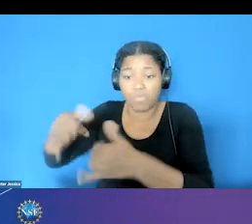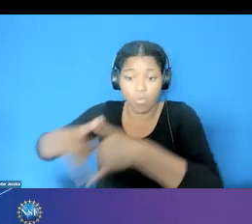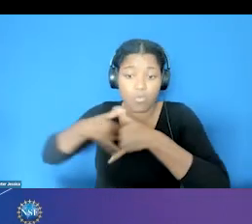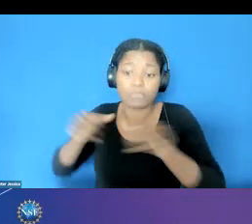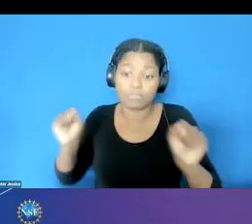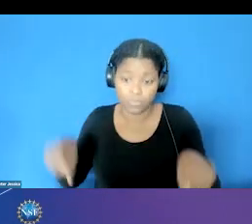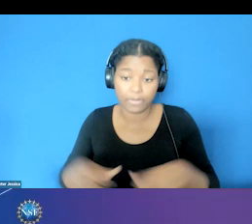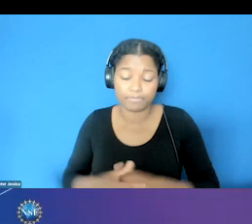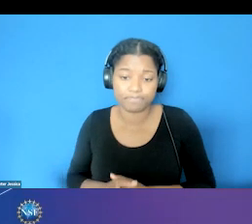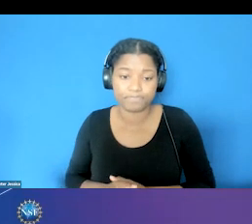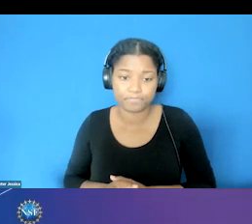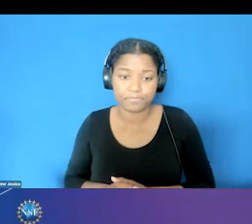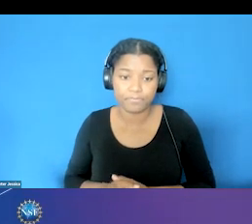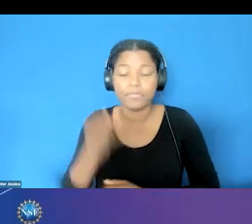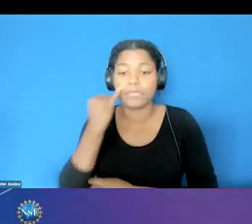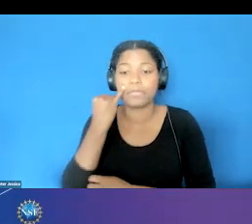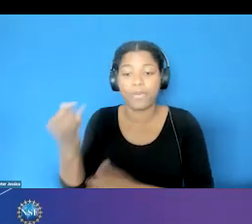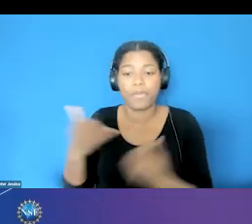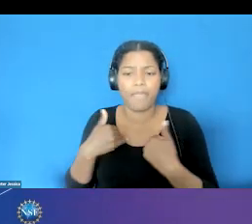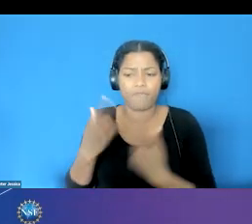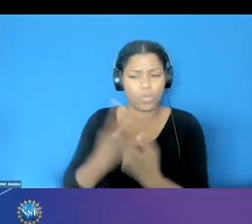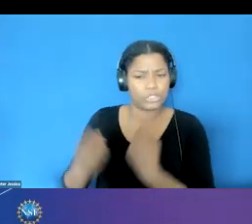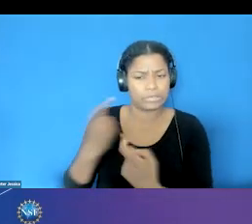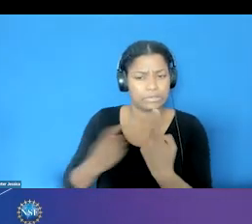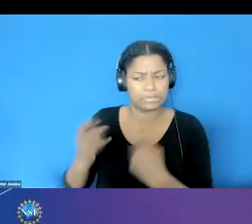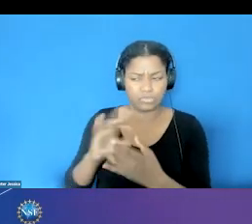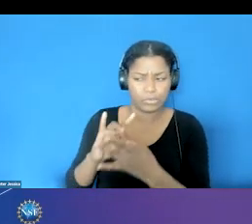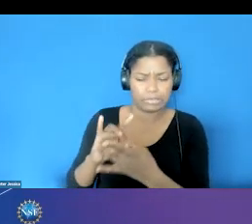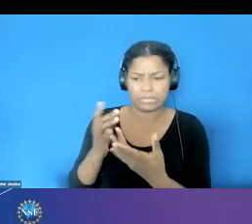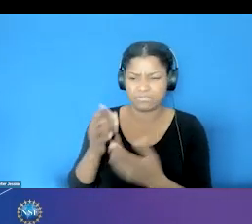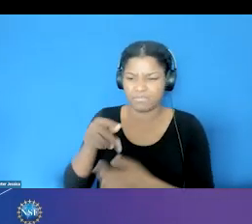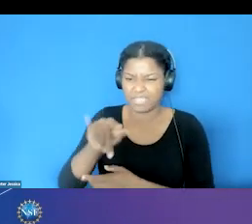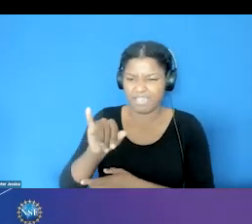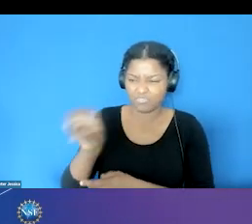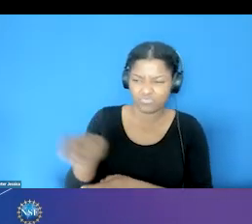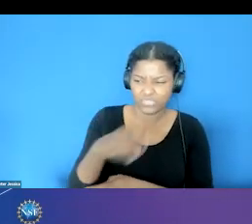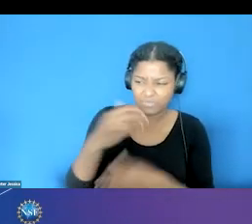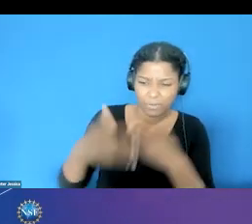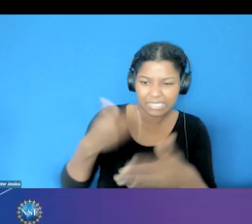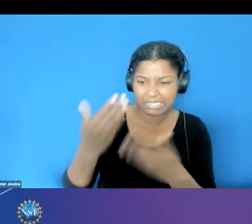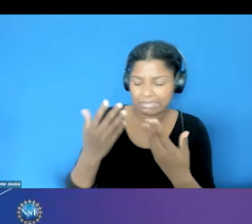If you do have questions about the PI transfer process, you should always reach